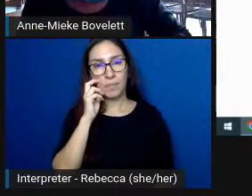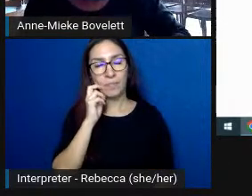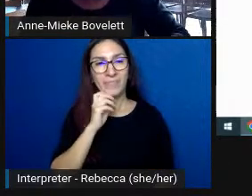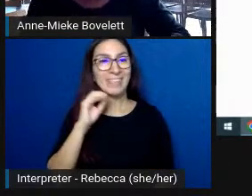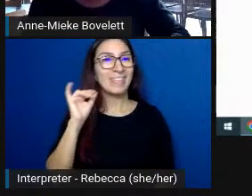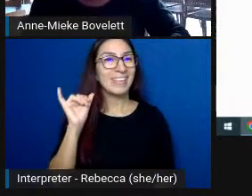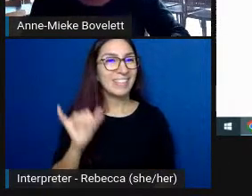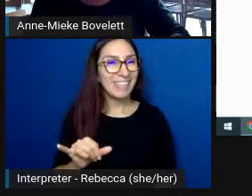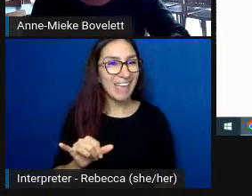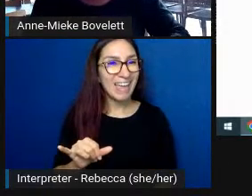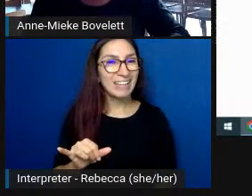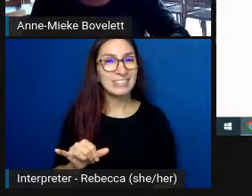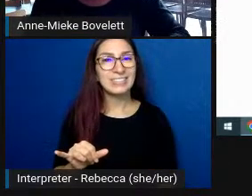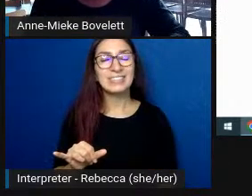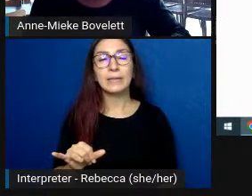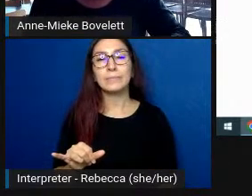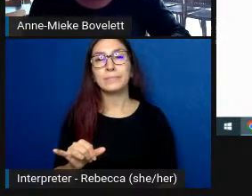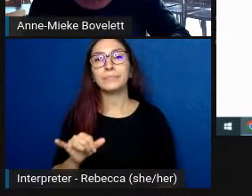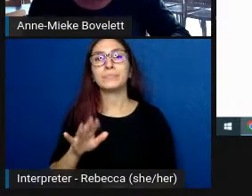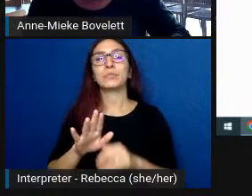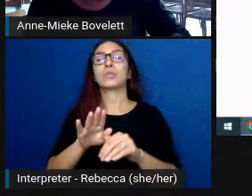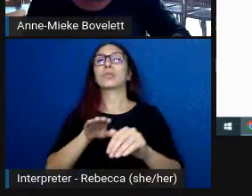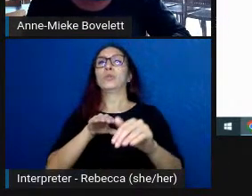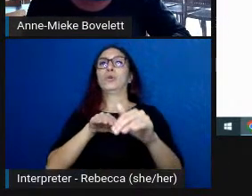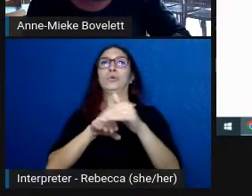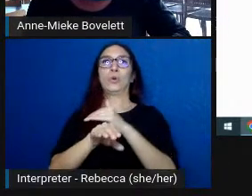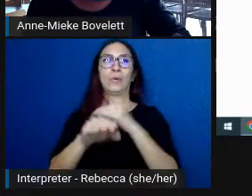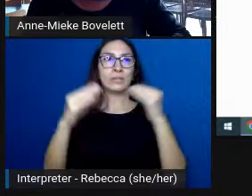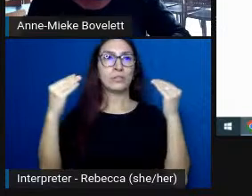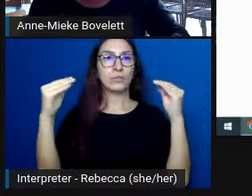enforces me to navigate sites by keyboard and this was an incredible challenge.